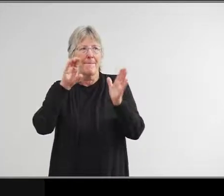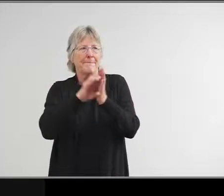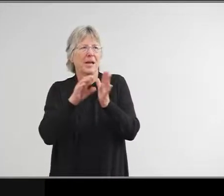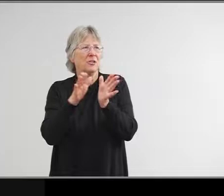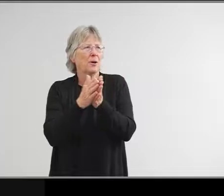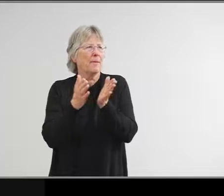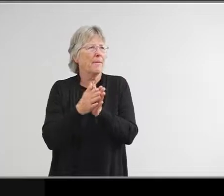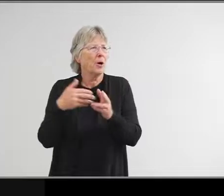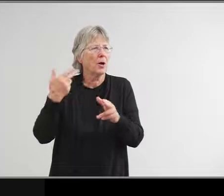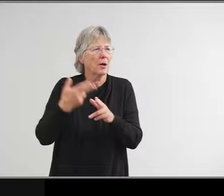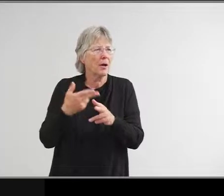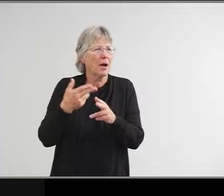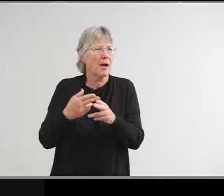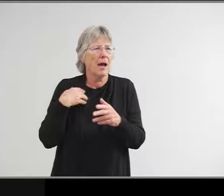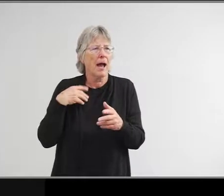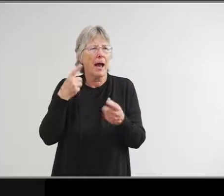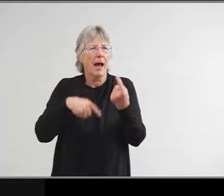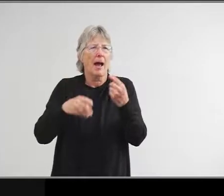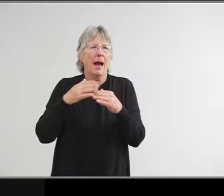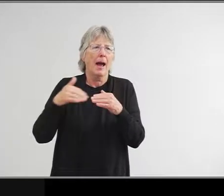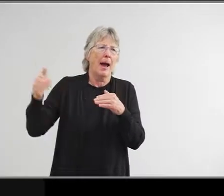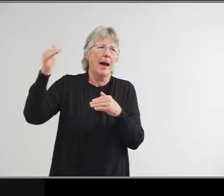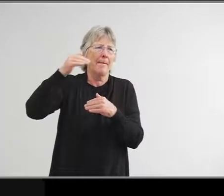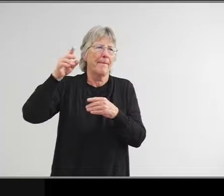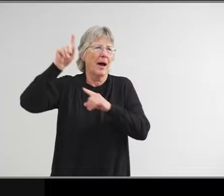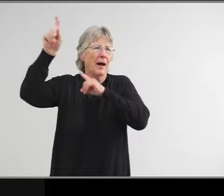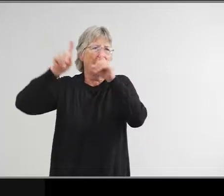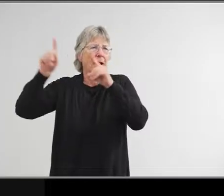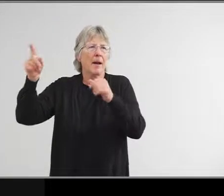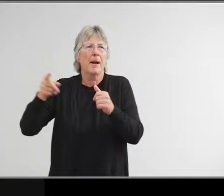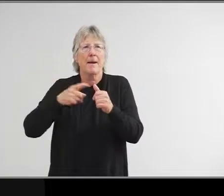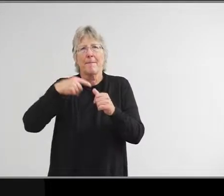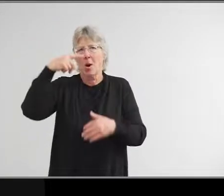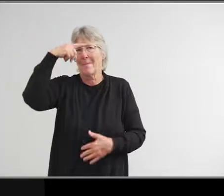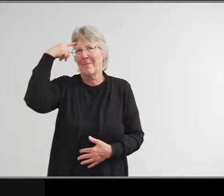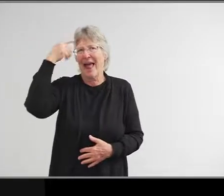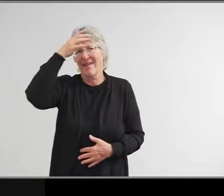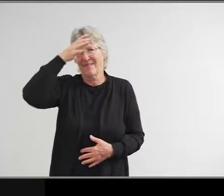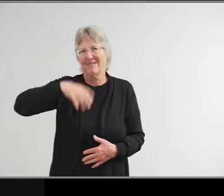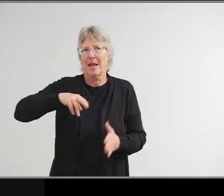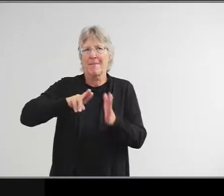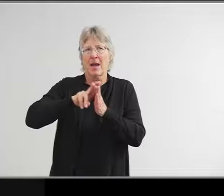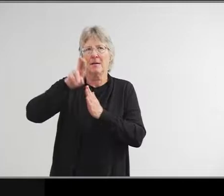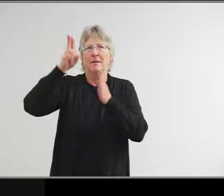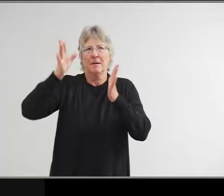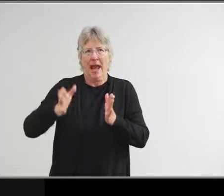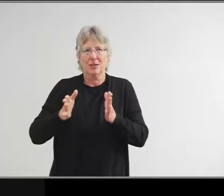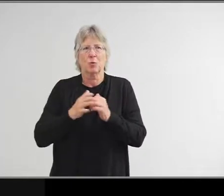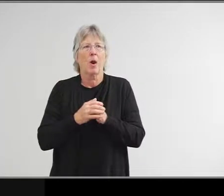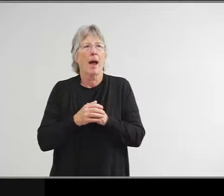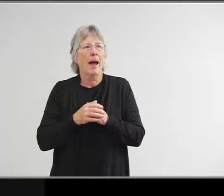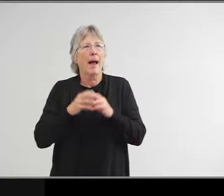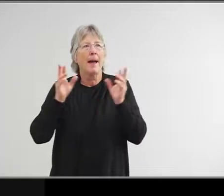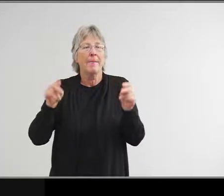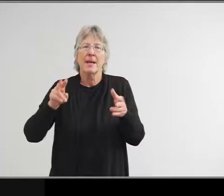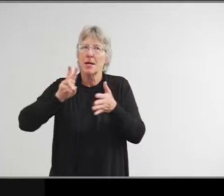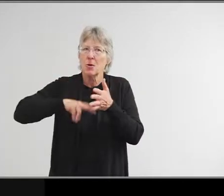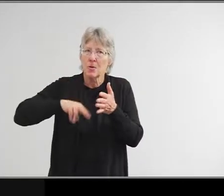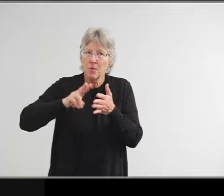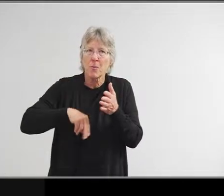a non-fiction biography about the first black female astronaut Mae Jemison. Students can read related online books to stem activities,